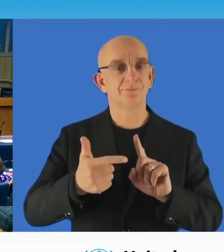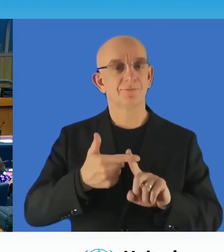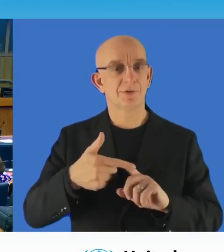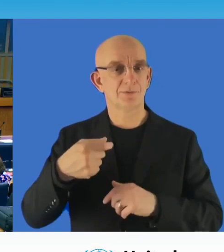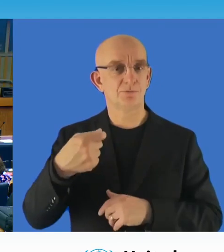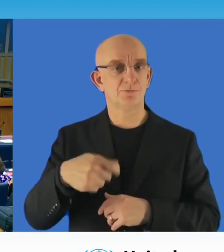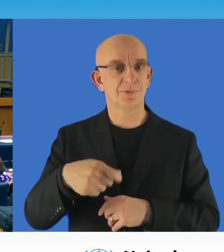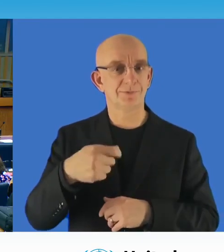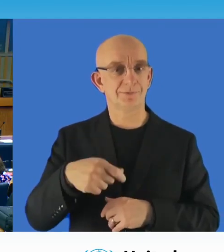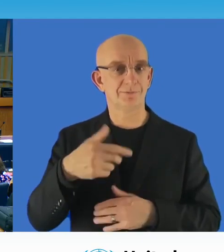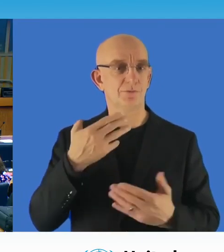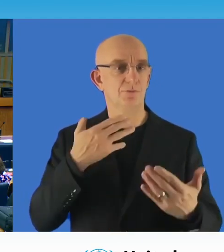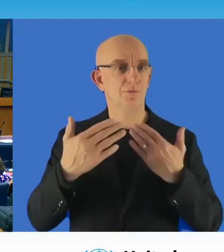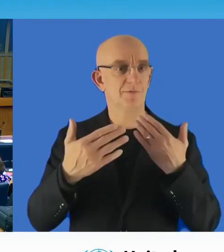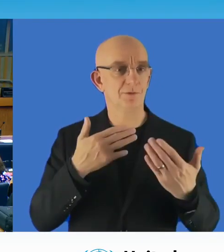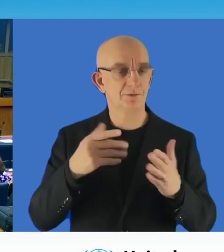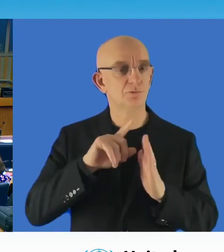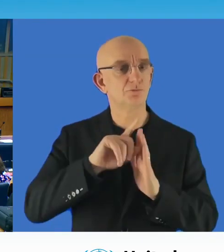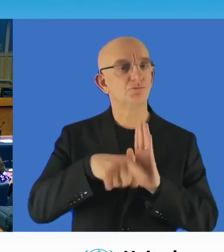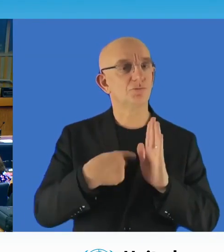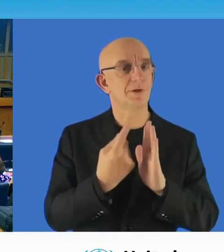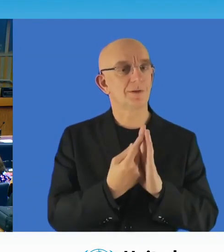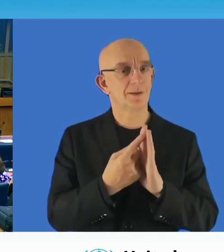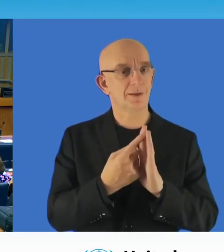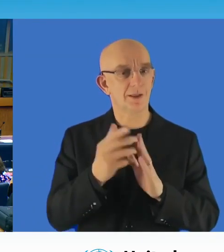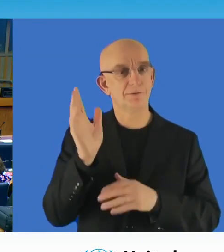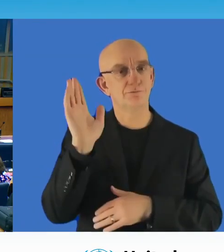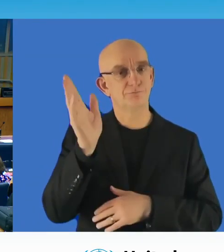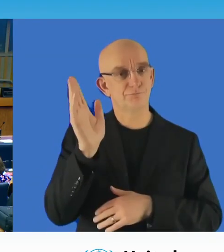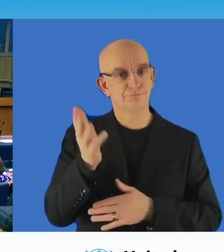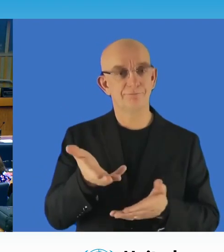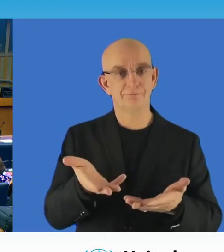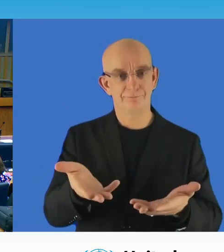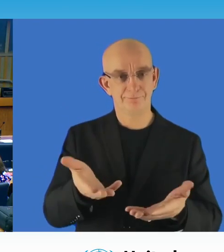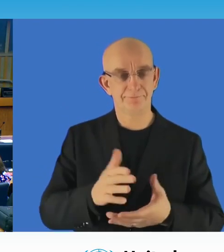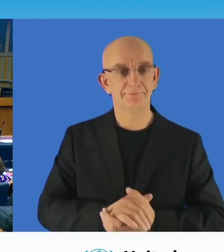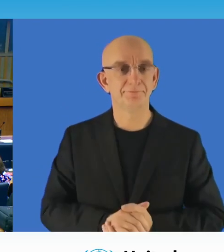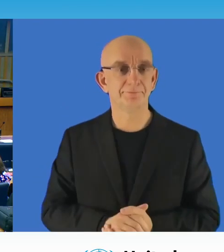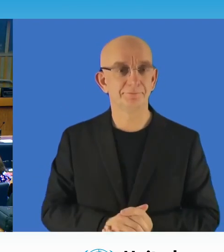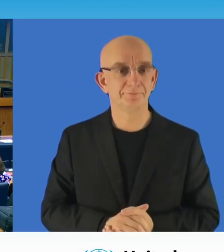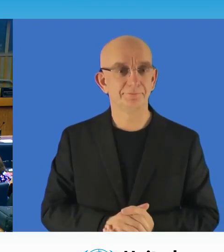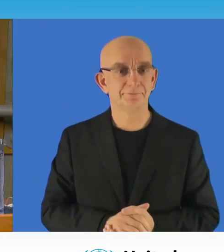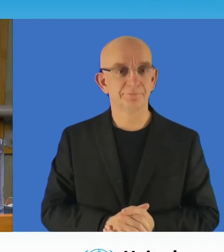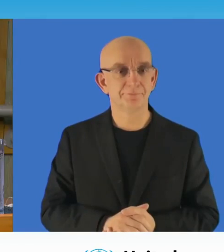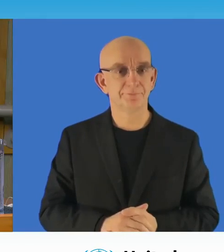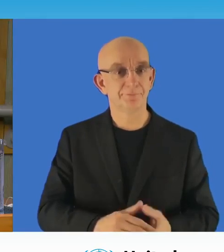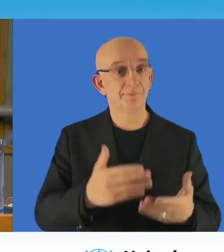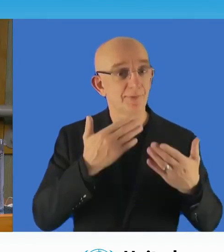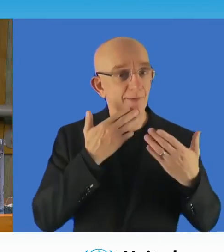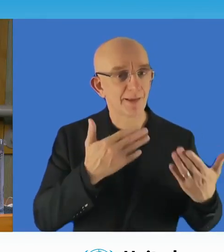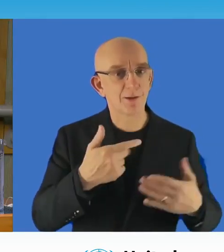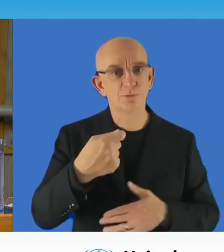Sri Lanka to make his remarks thank you Mr President excellencies ladies and gentlemen